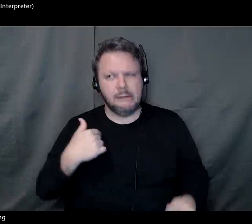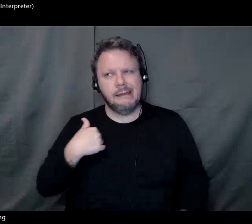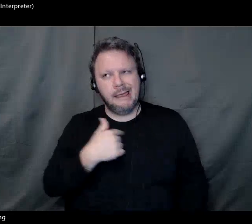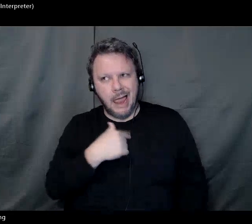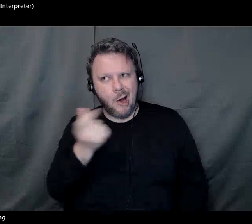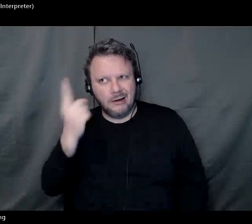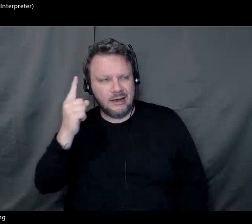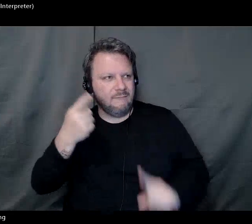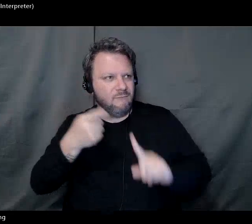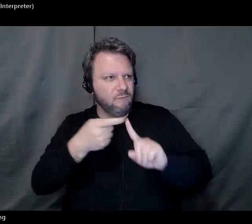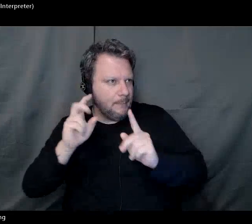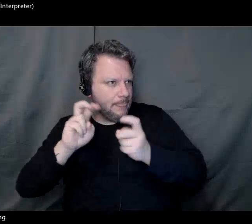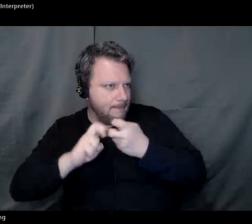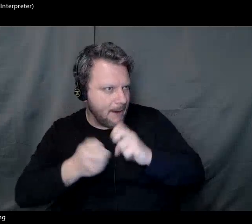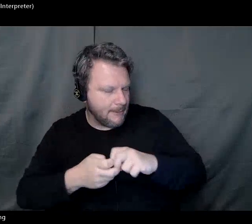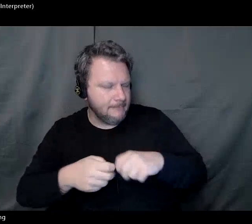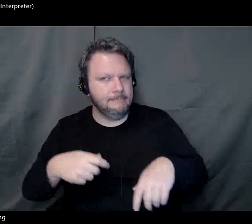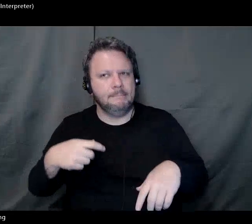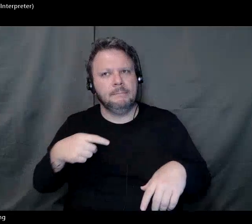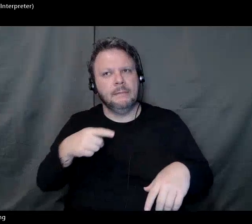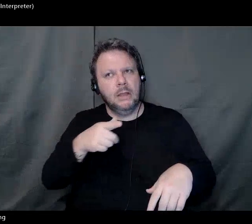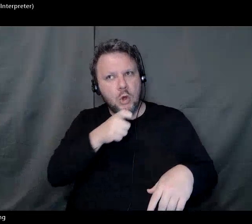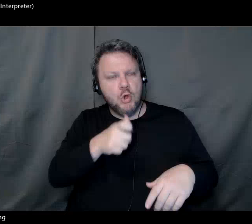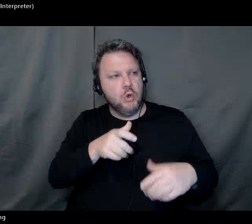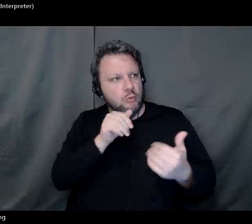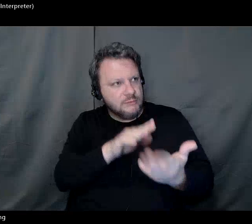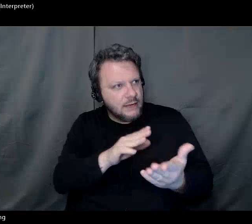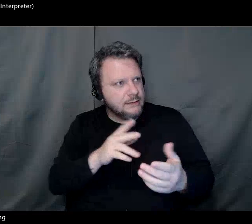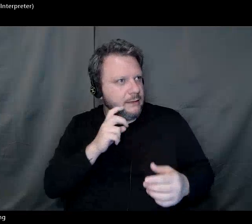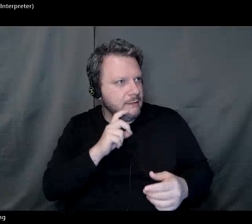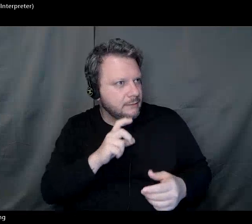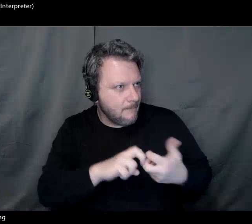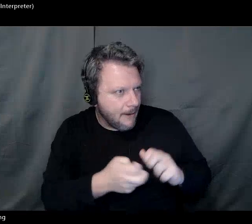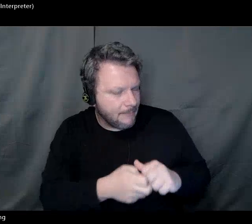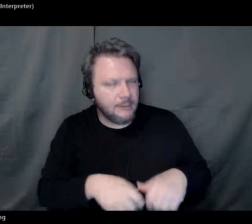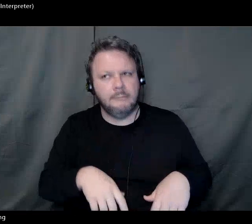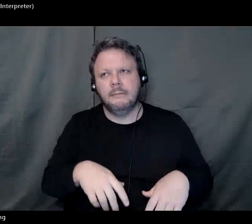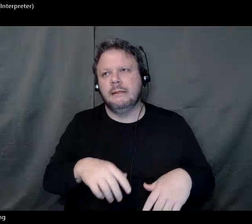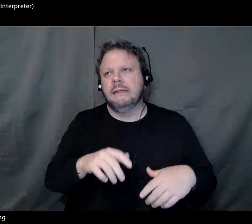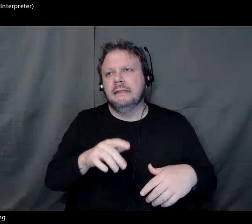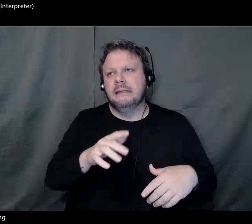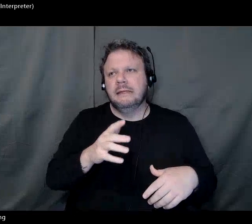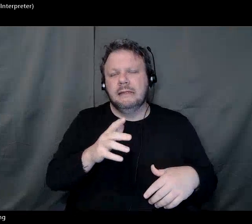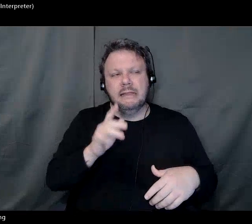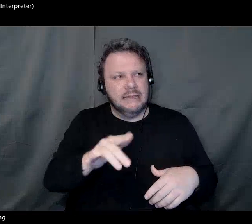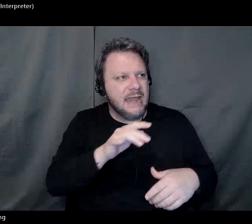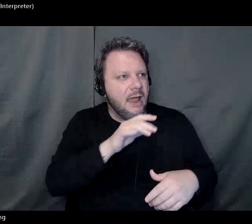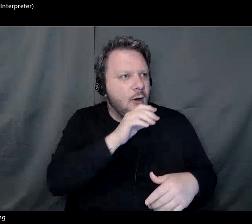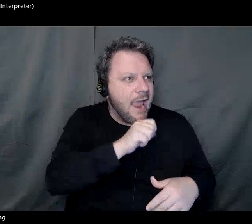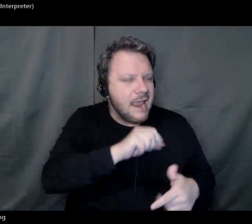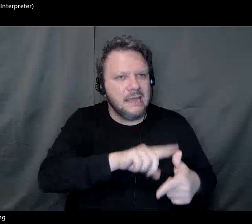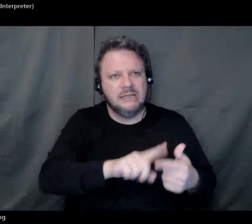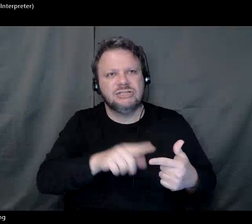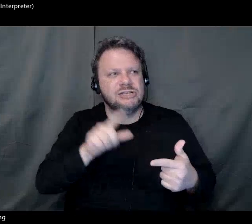Here's what we know about the problem. Here's who faces the problem. Here's how age comes into it. Here's how gender comes into it.